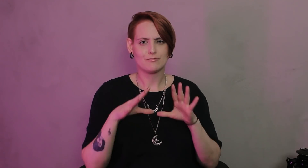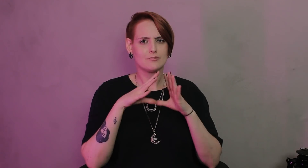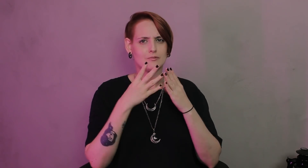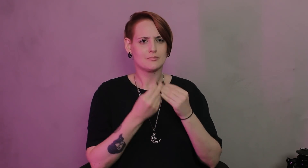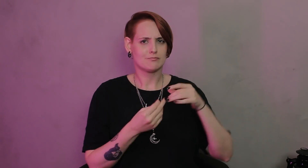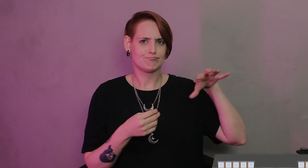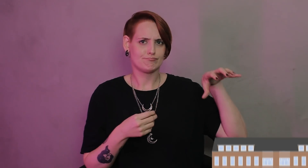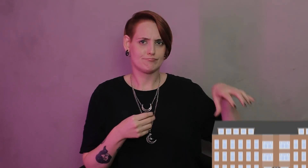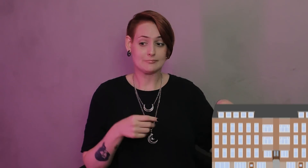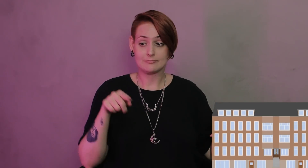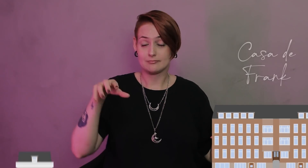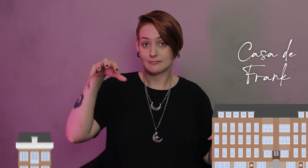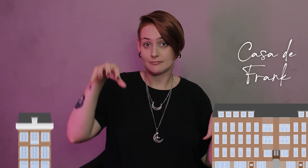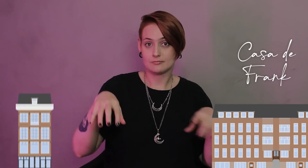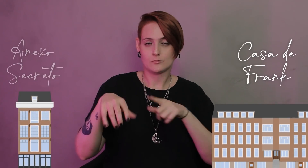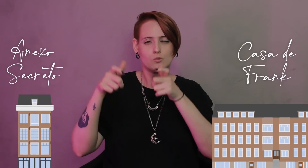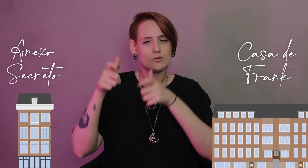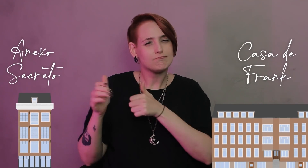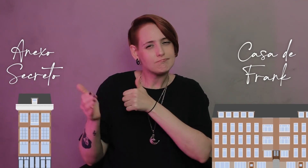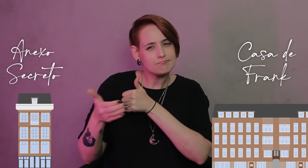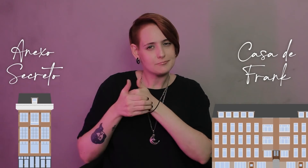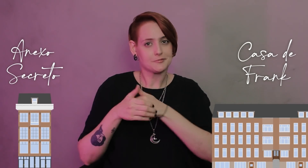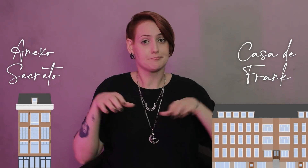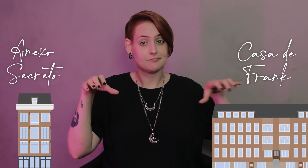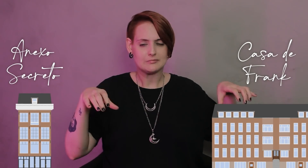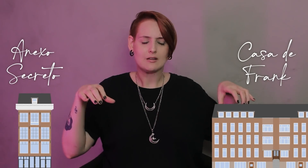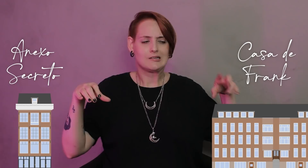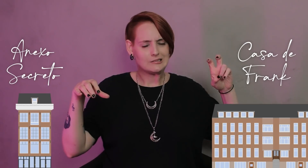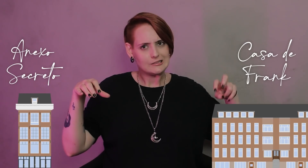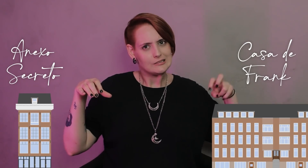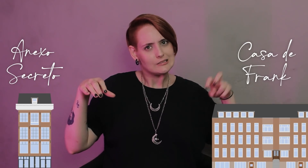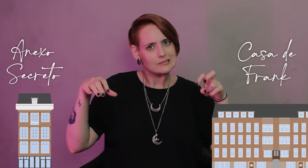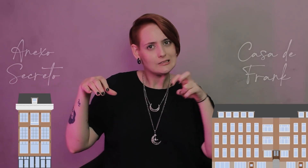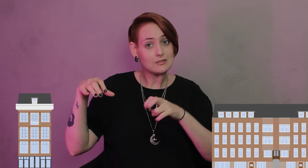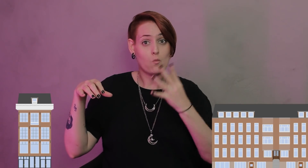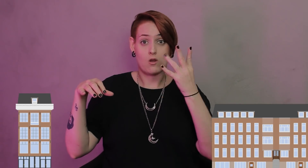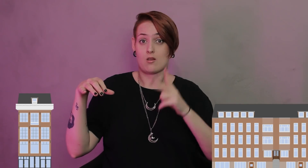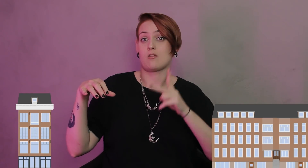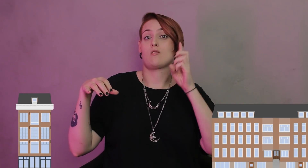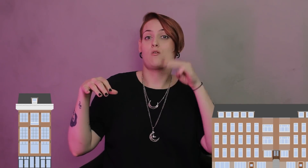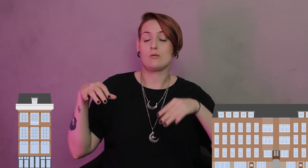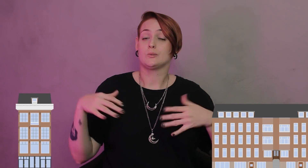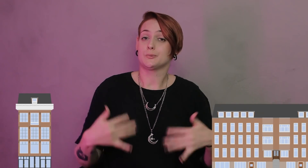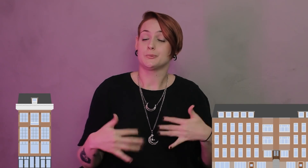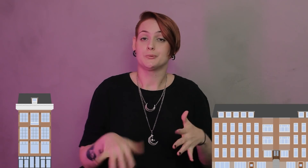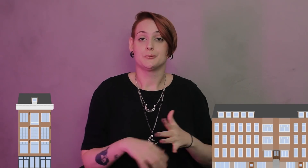walked for about 4 km to the hideout.